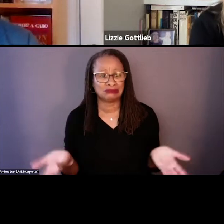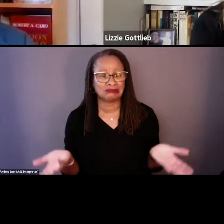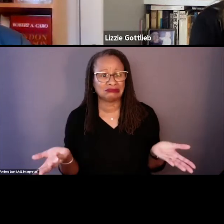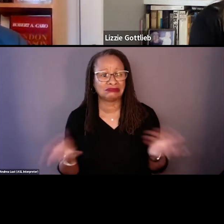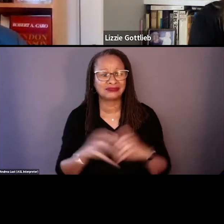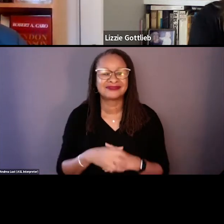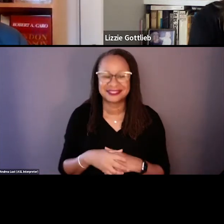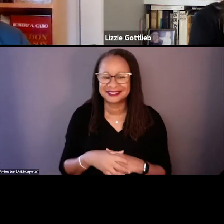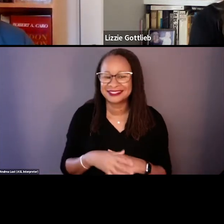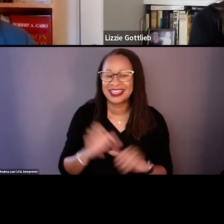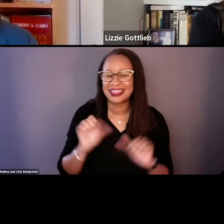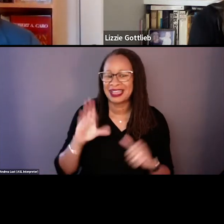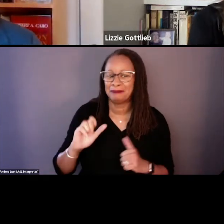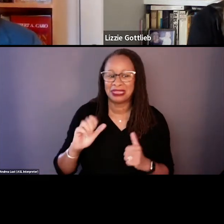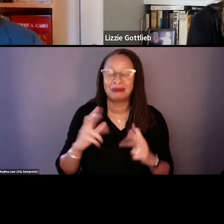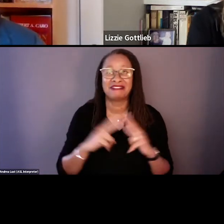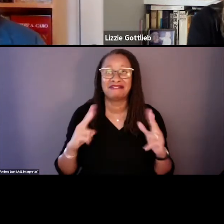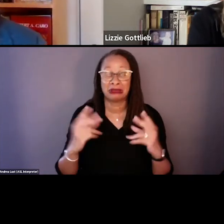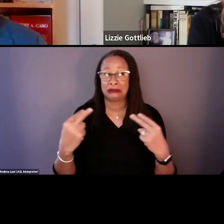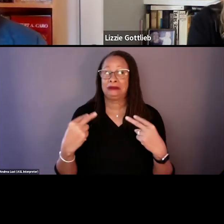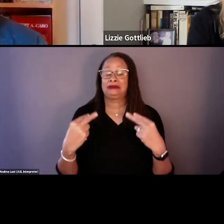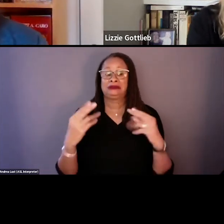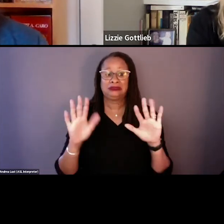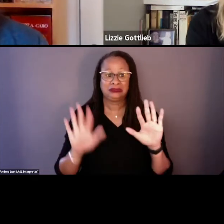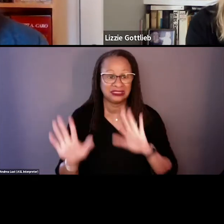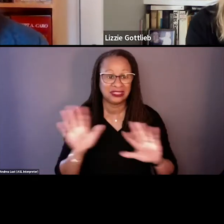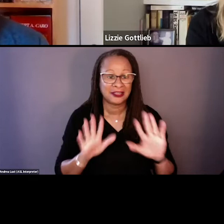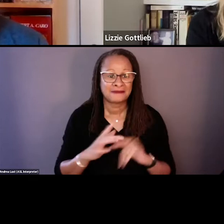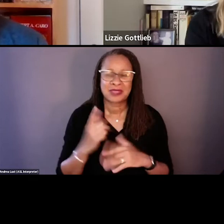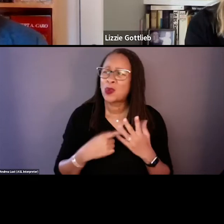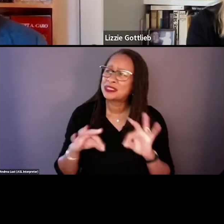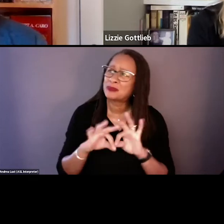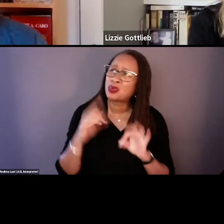(Robert chuckles) (chuckles) Which can be quite intimidating. But I think what, gosh,